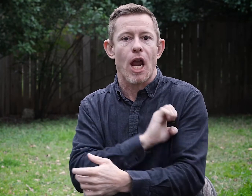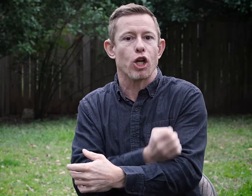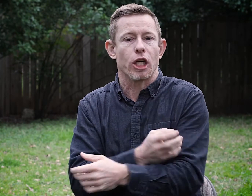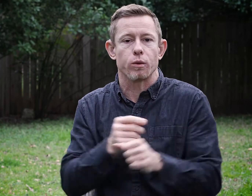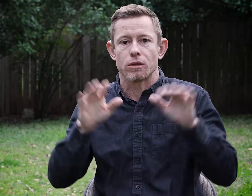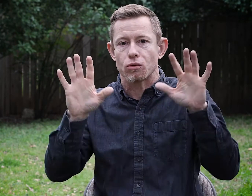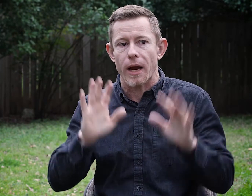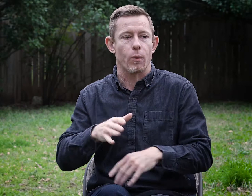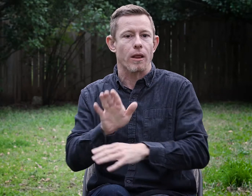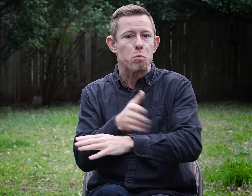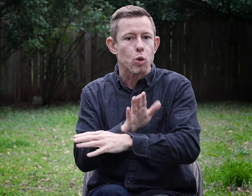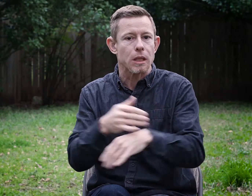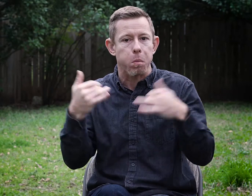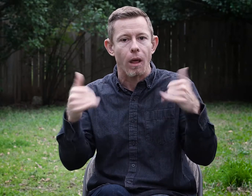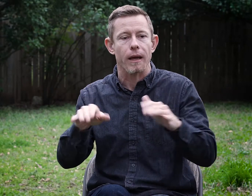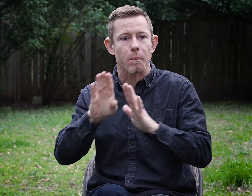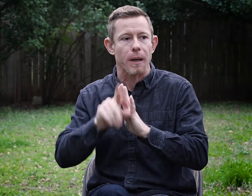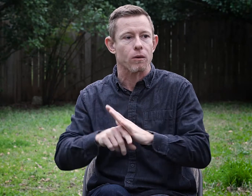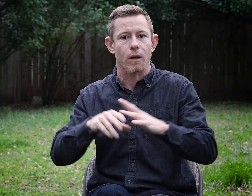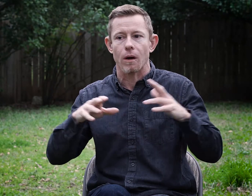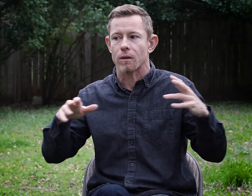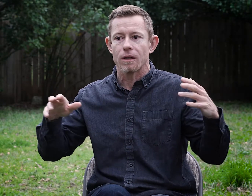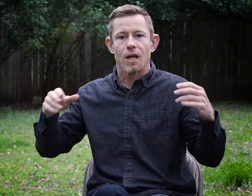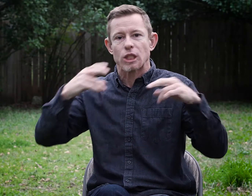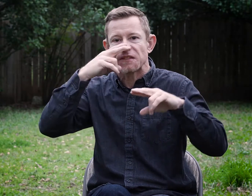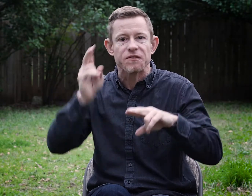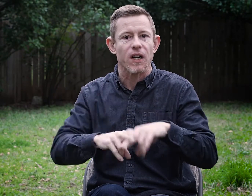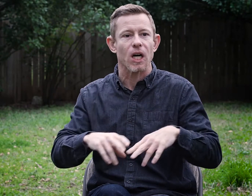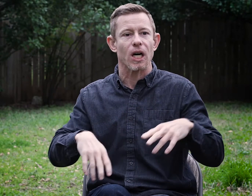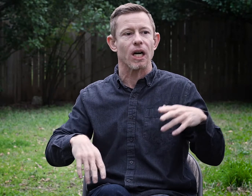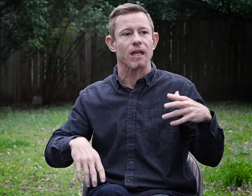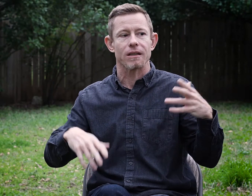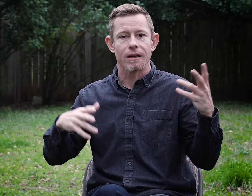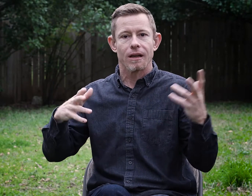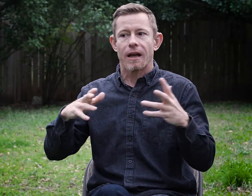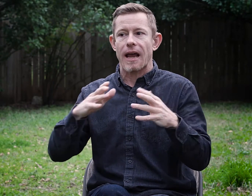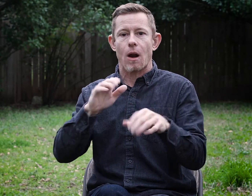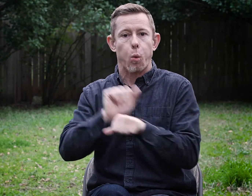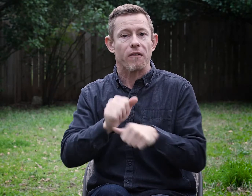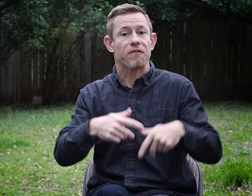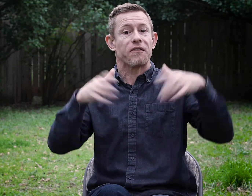We had high energy, the music was playing in the background, everyone was having fun, and when work